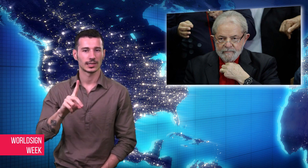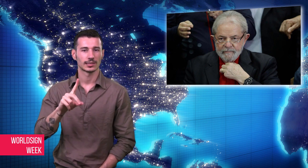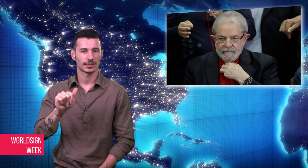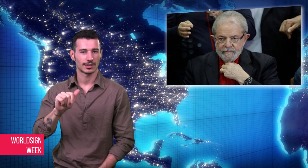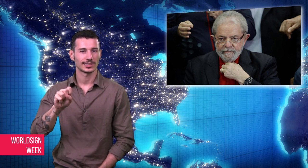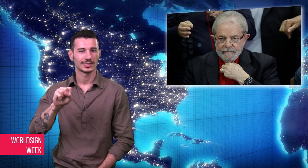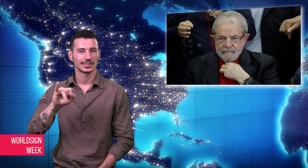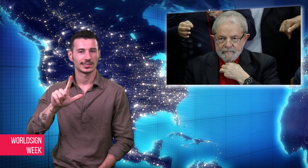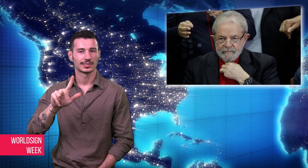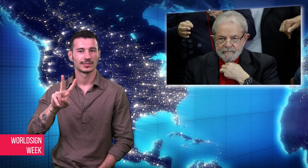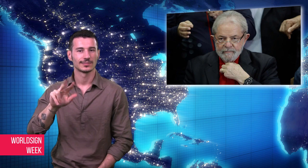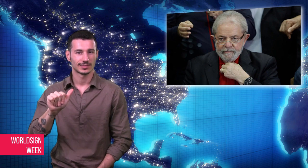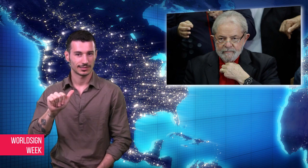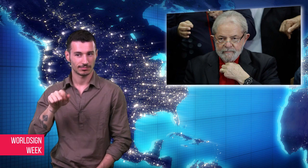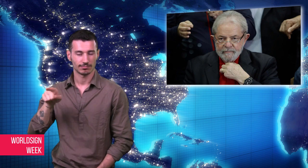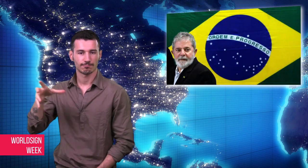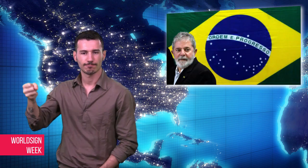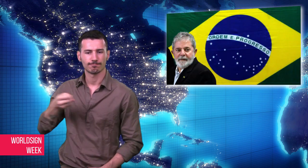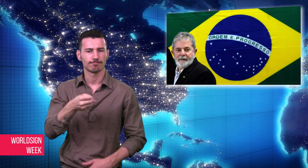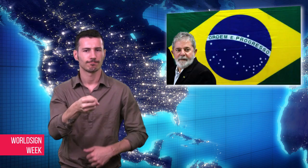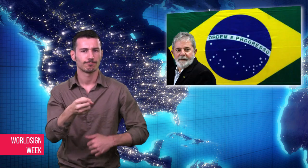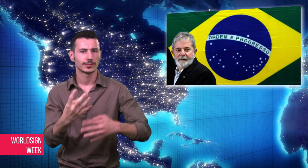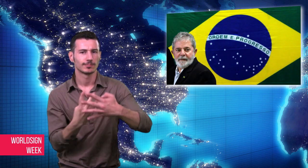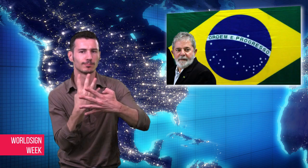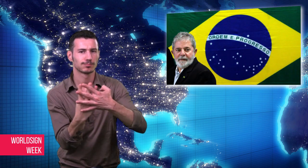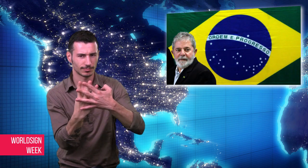corruption charges. He was sentenced to